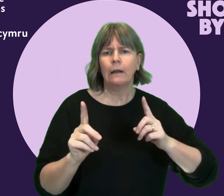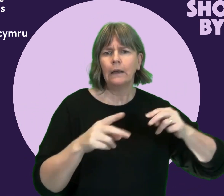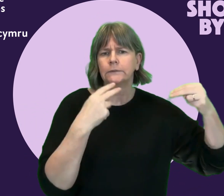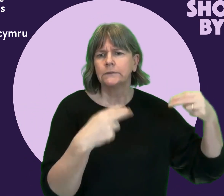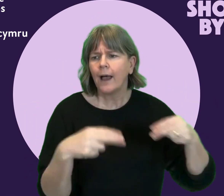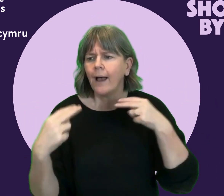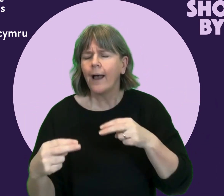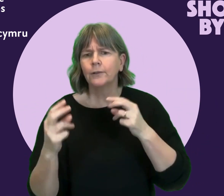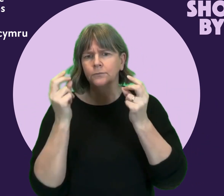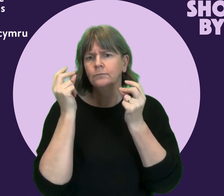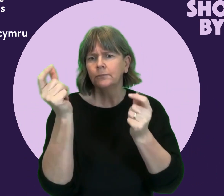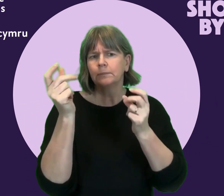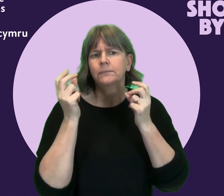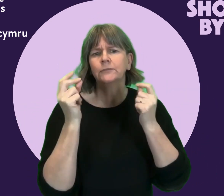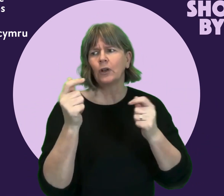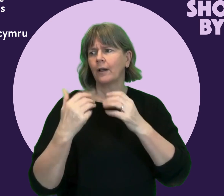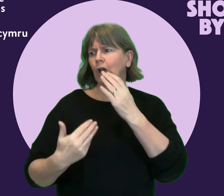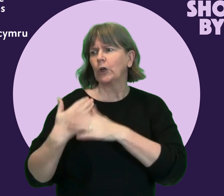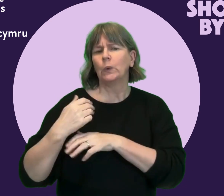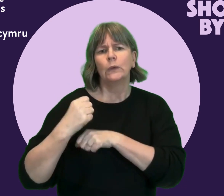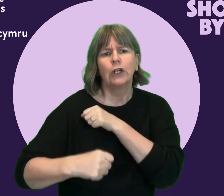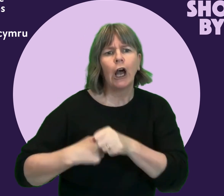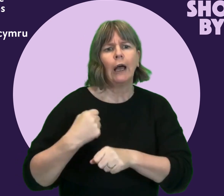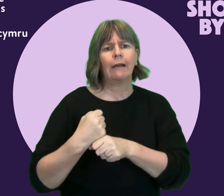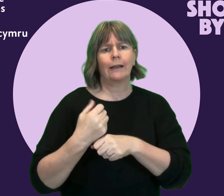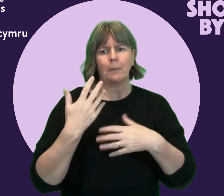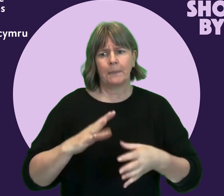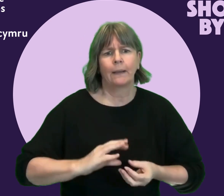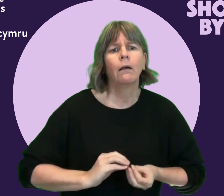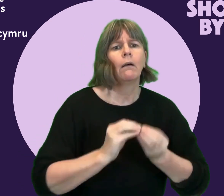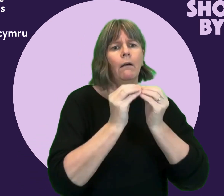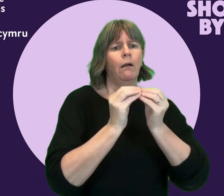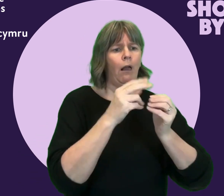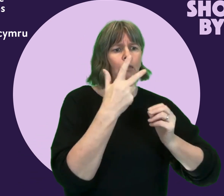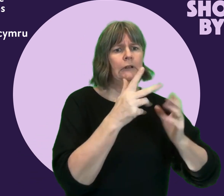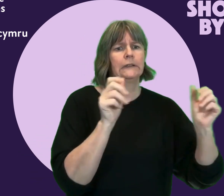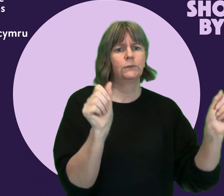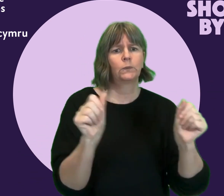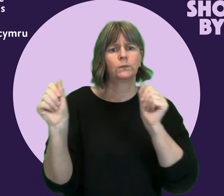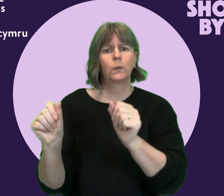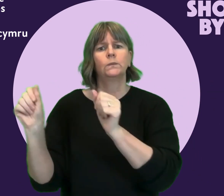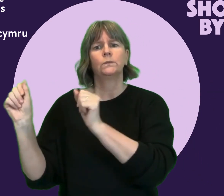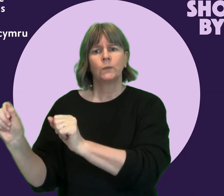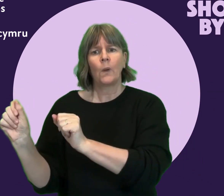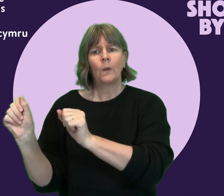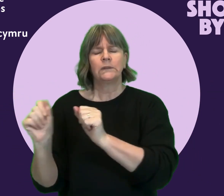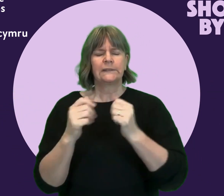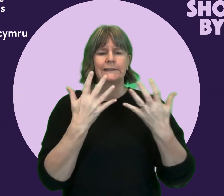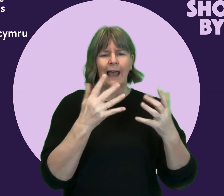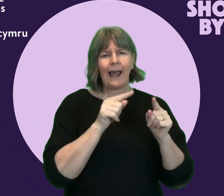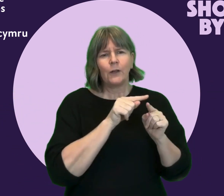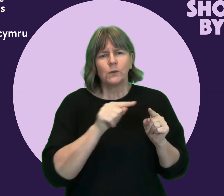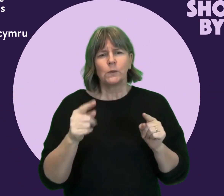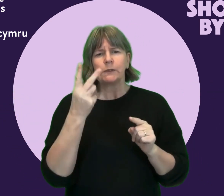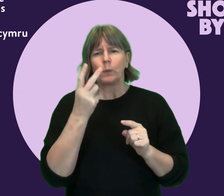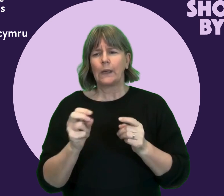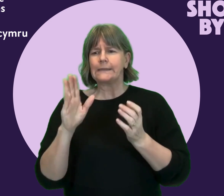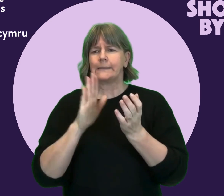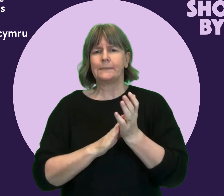switched-on dance by a new generation ‘Shorts | Byrion’ includes three short pieces